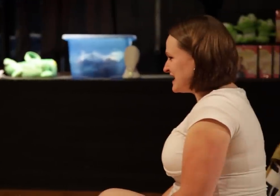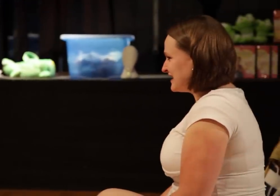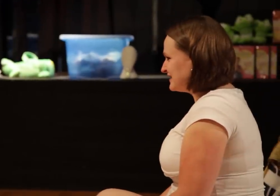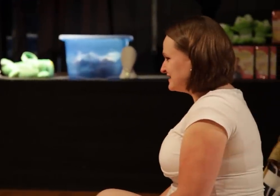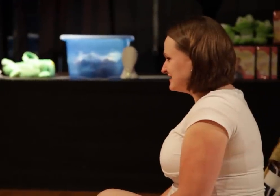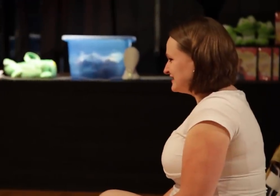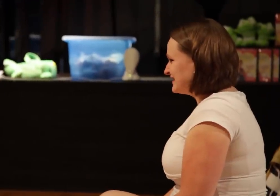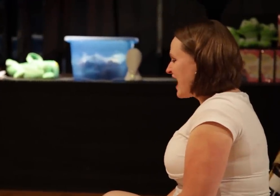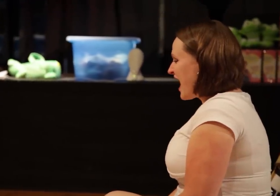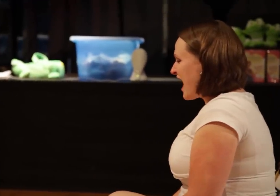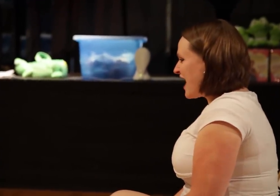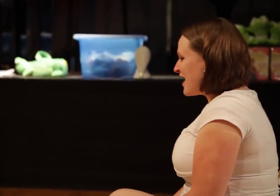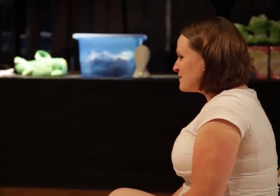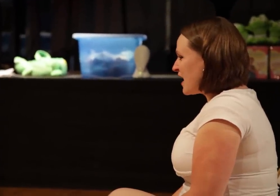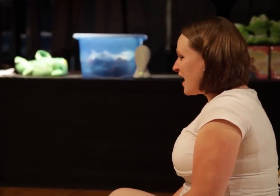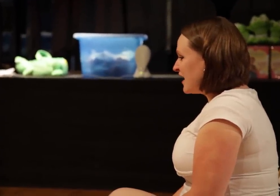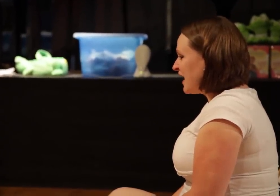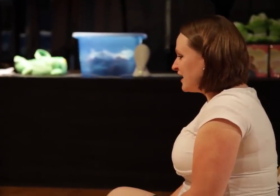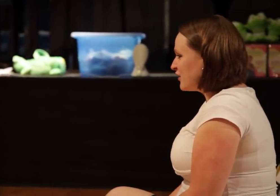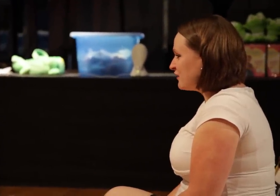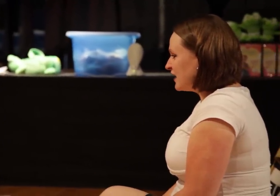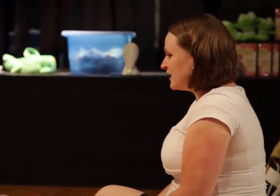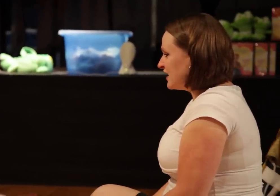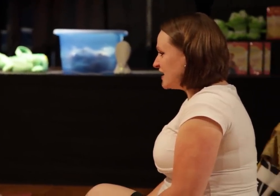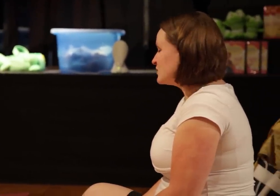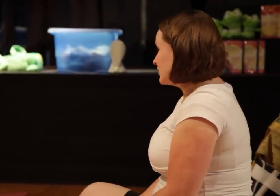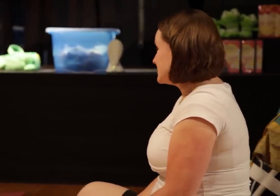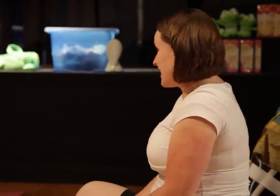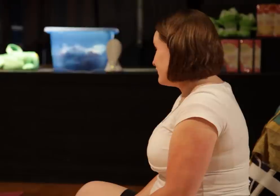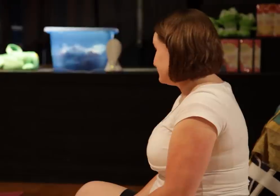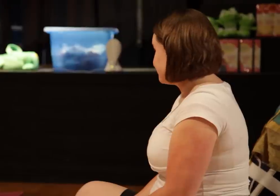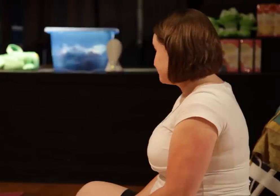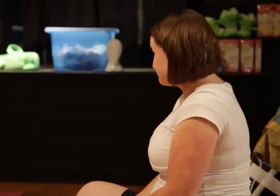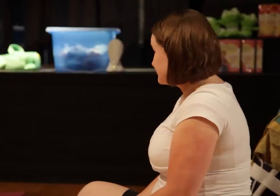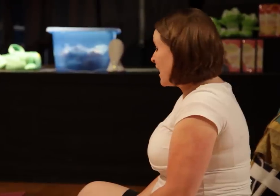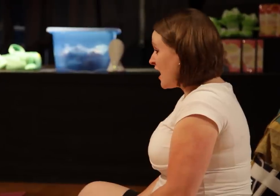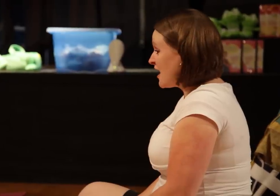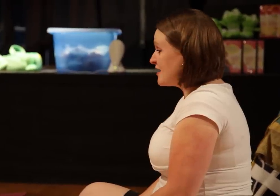Thank you. Yeah! I had a girlfriend in high school who was deaf. Okay, cool.